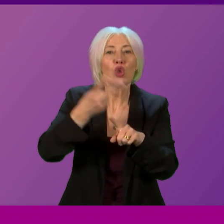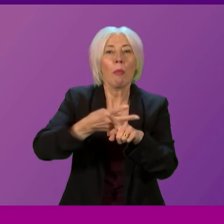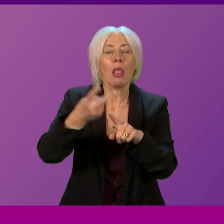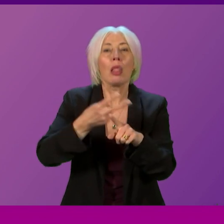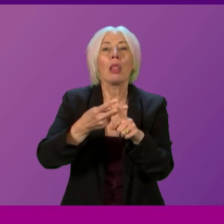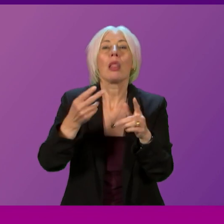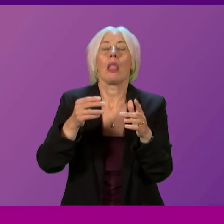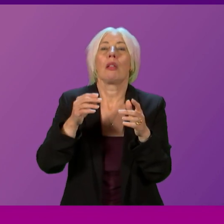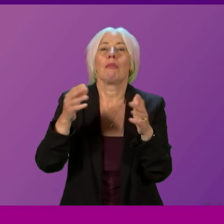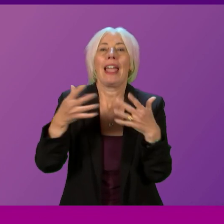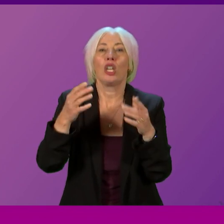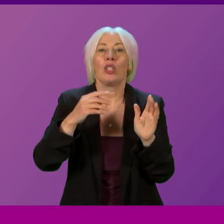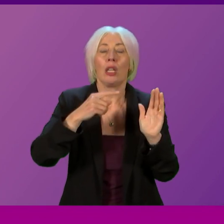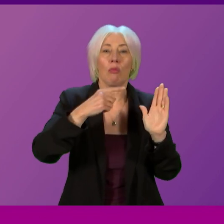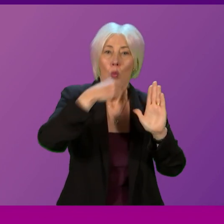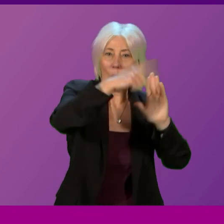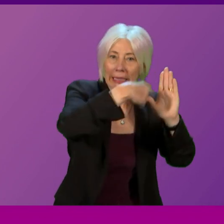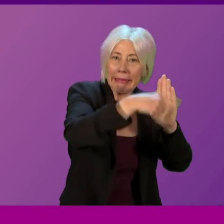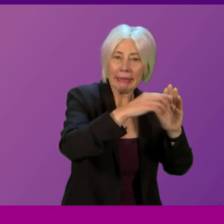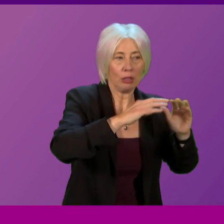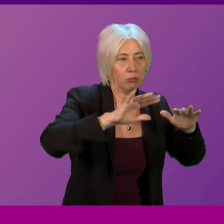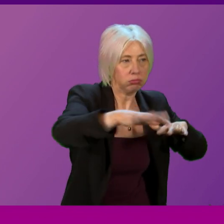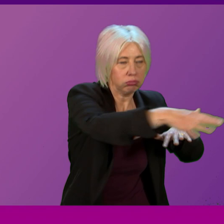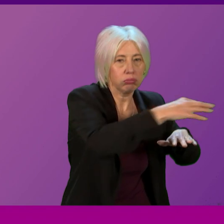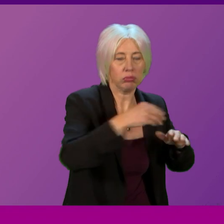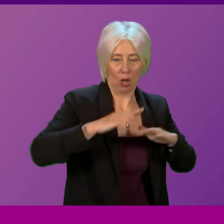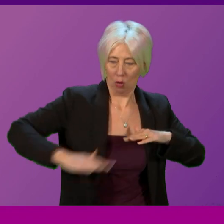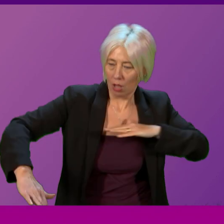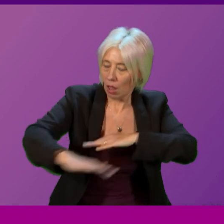offshore and on-shore wind, and green hydrogen energy.